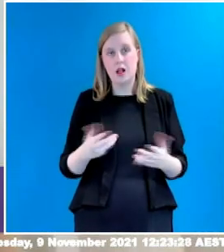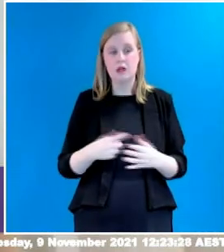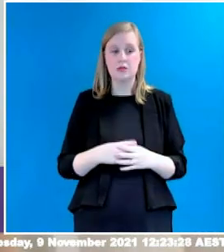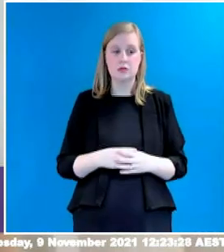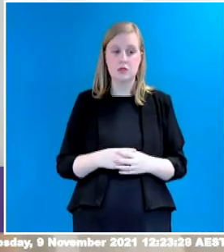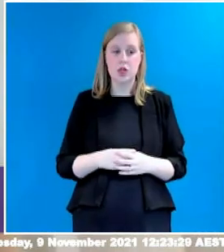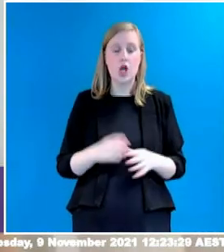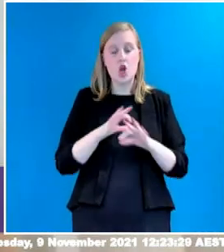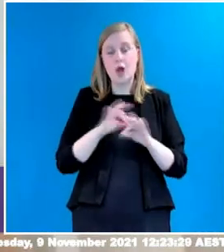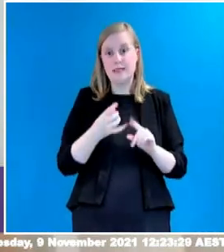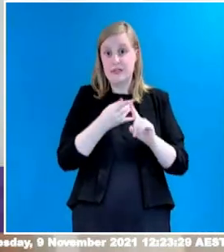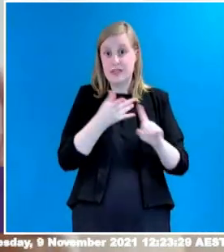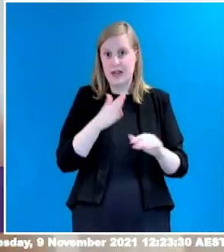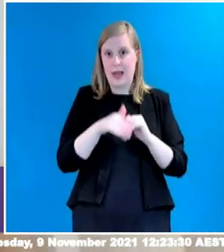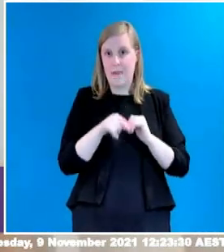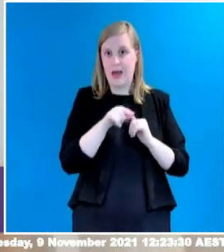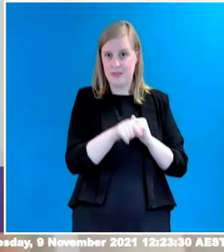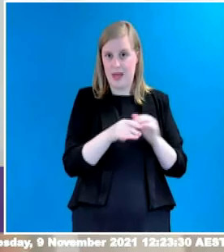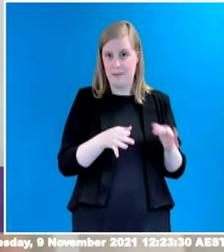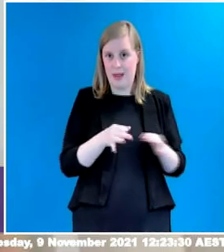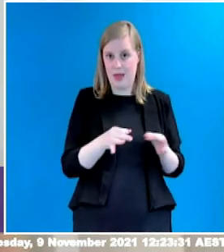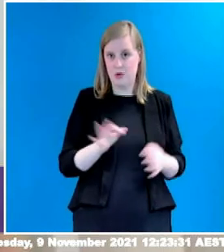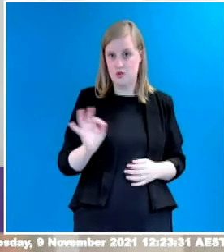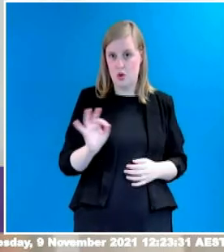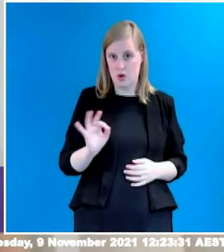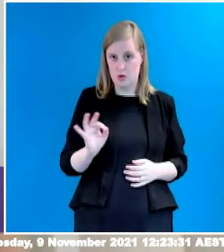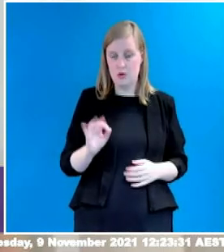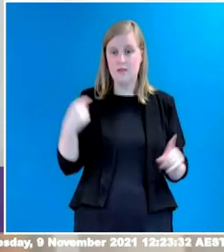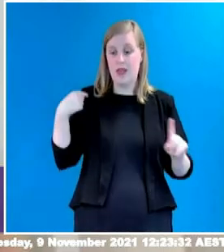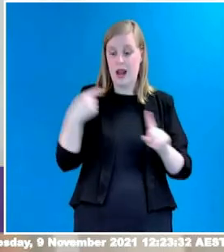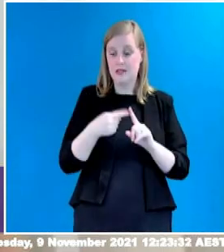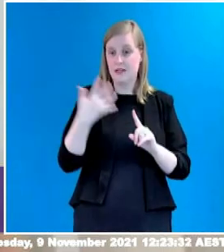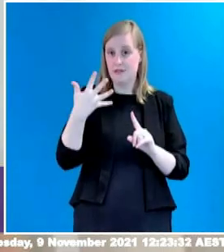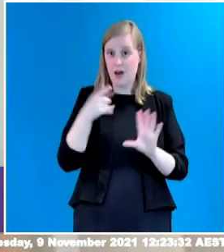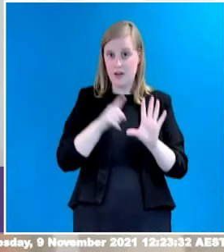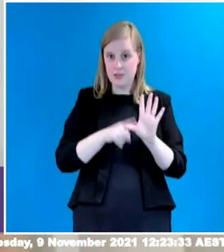not specifically. Over the last five years, the Victorian Government has run a